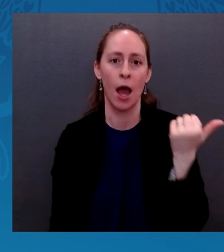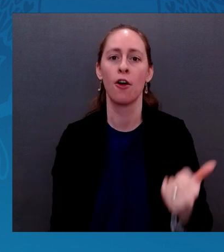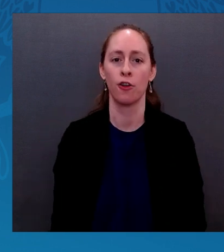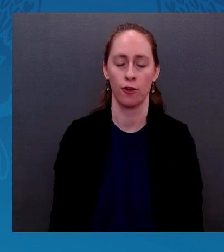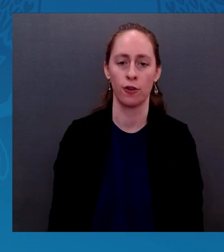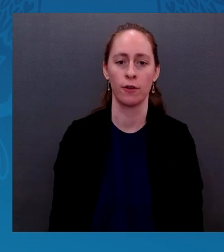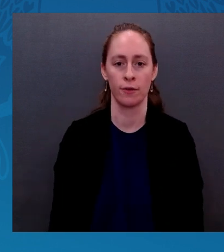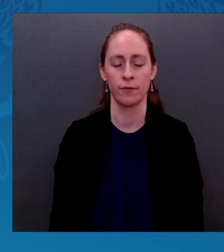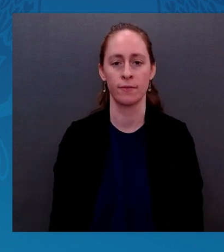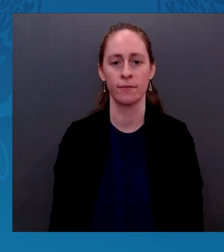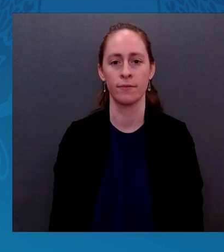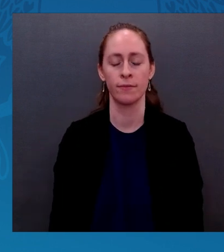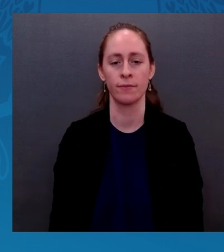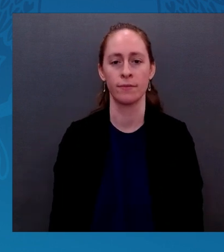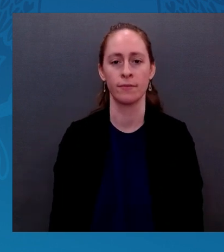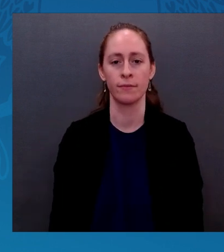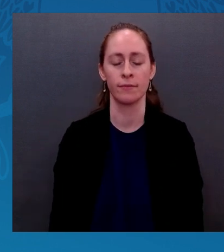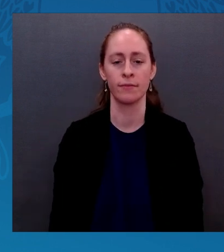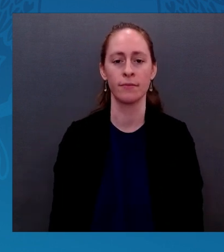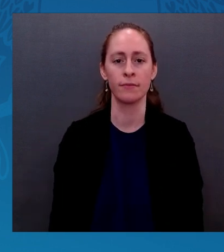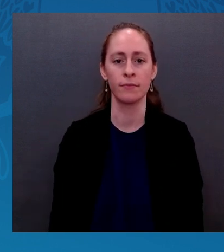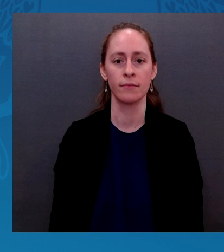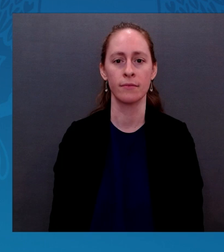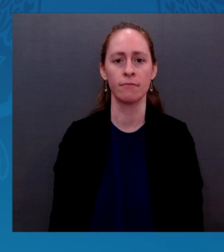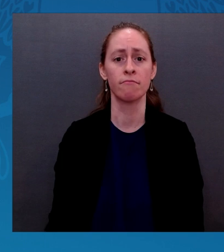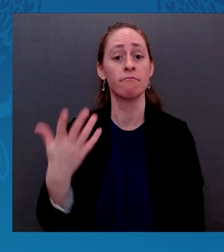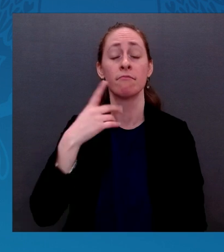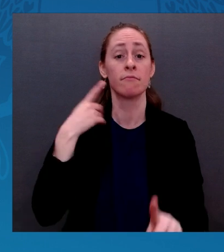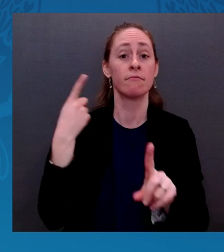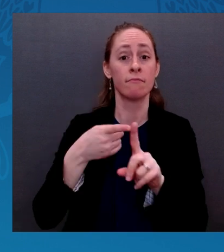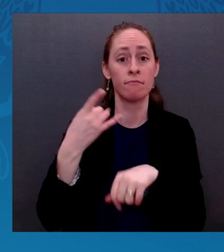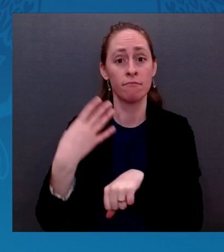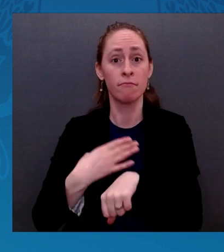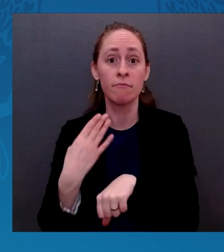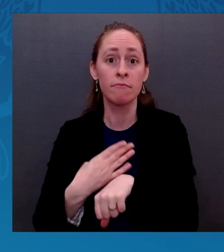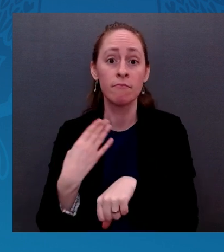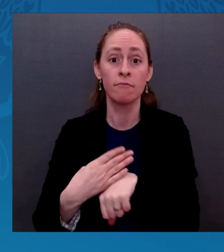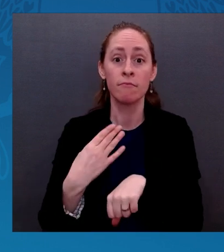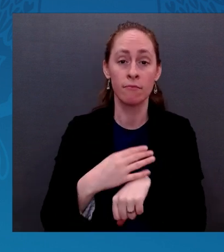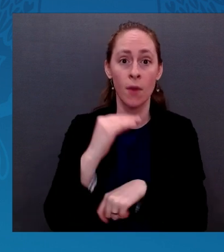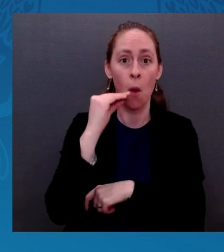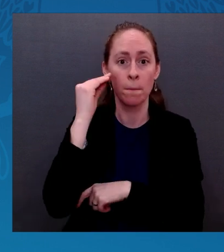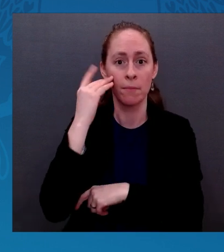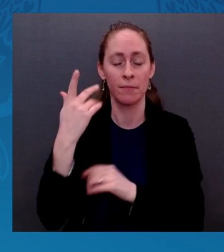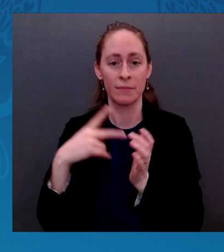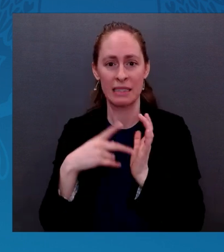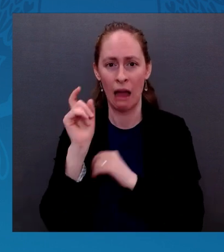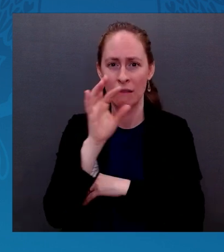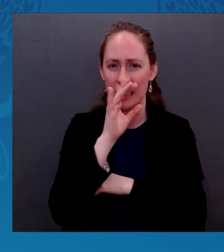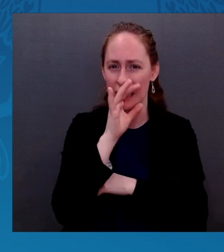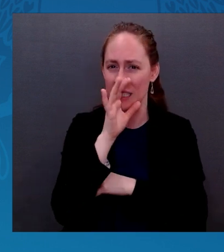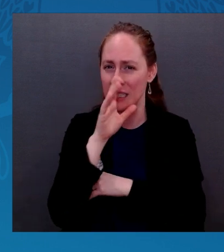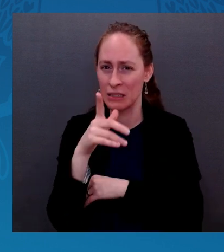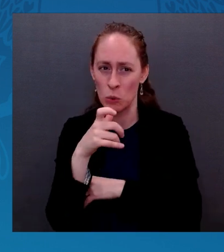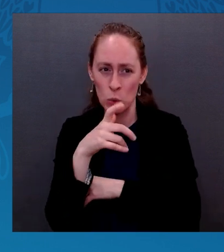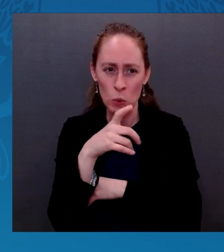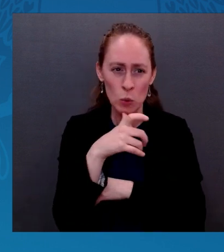sometimes it's hard to find contractors that are reputable. So having the city take this on.